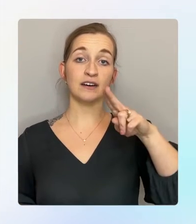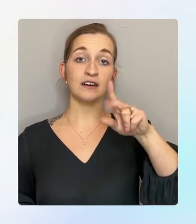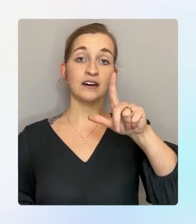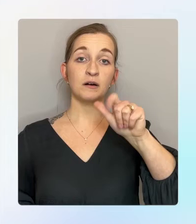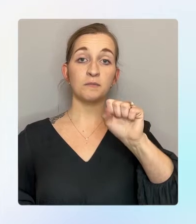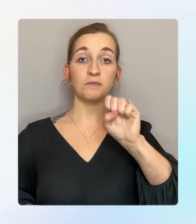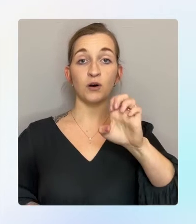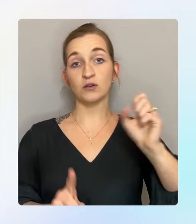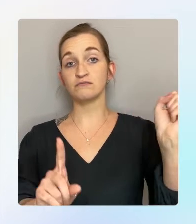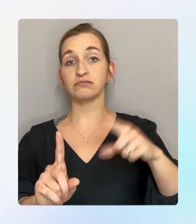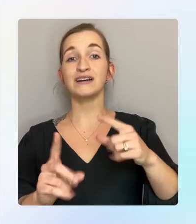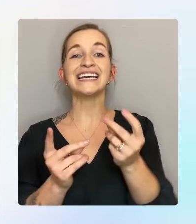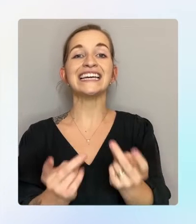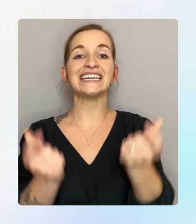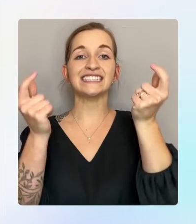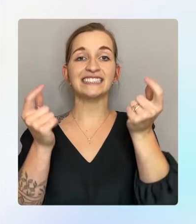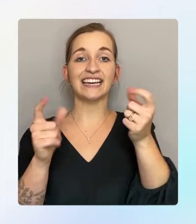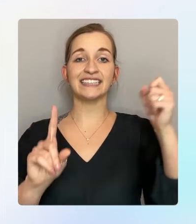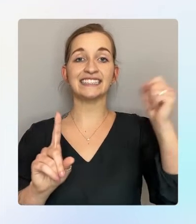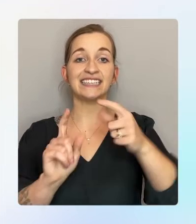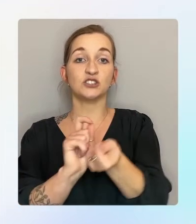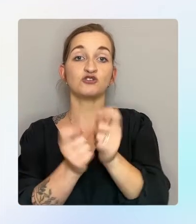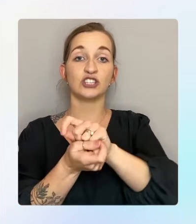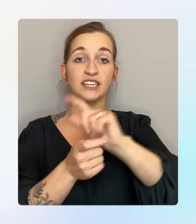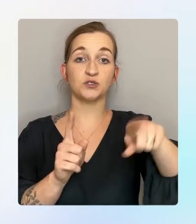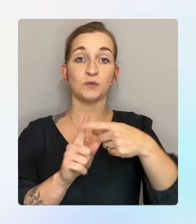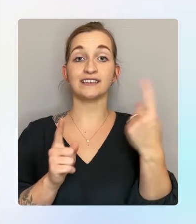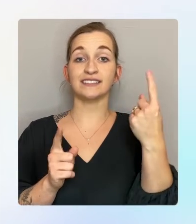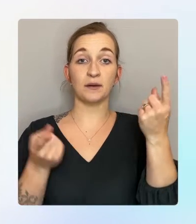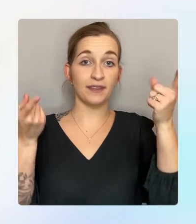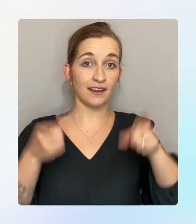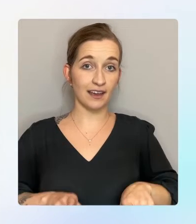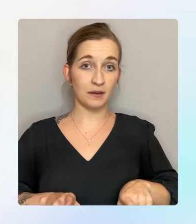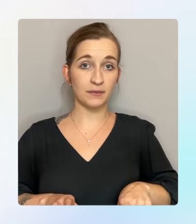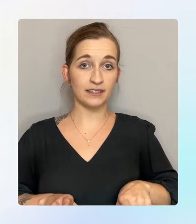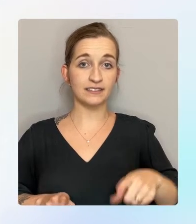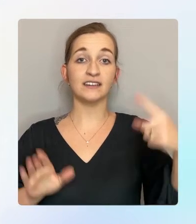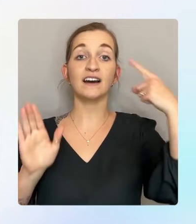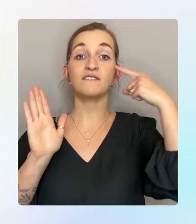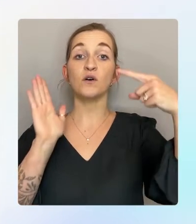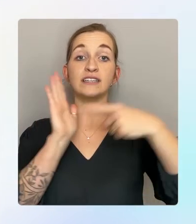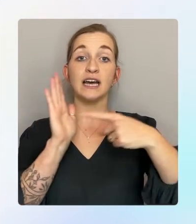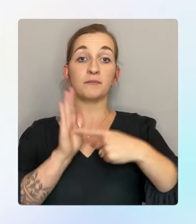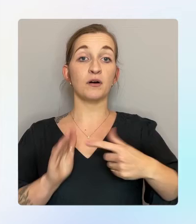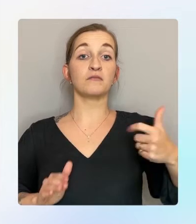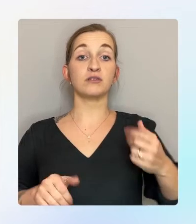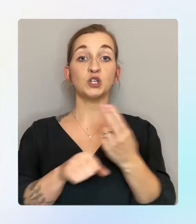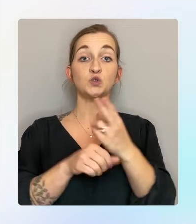emitted when something happens. For example, when the user activates a virtual object, a pulse is emitted.